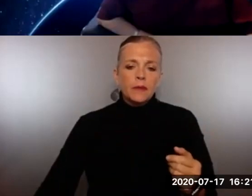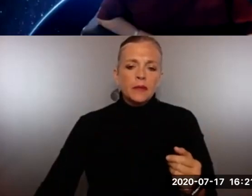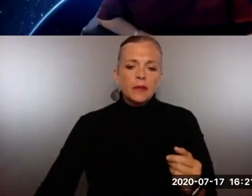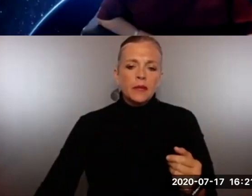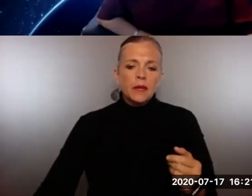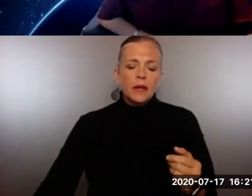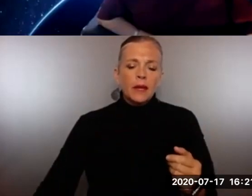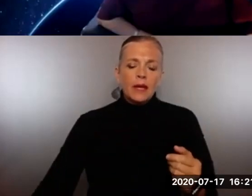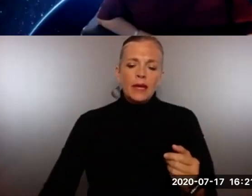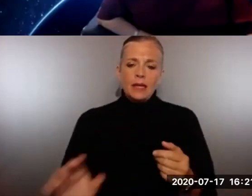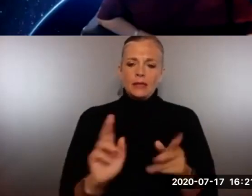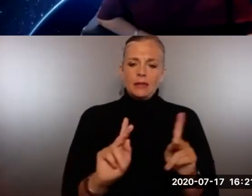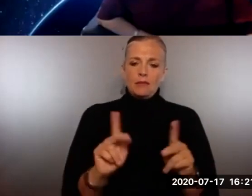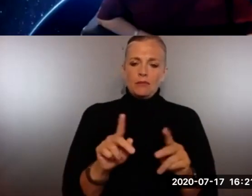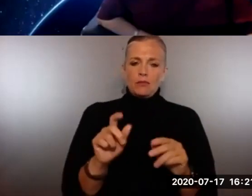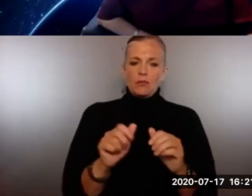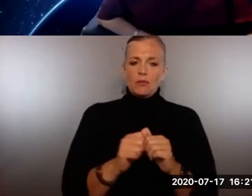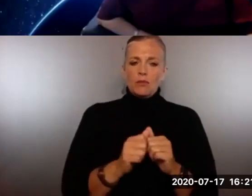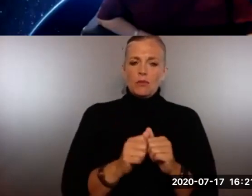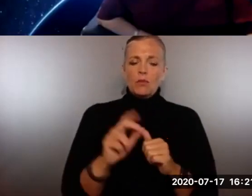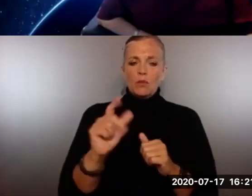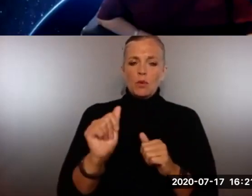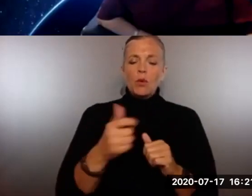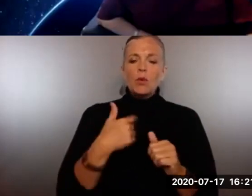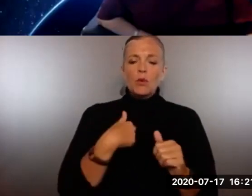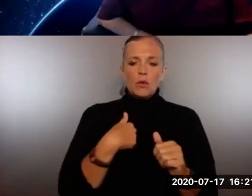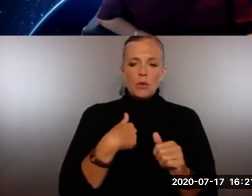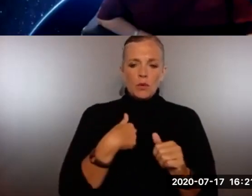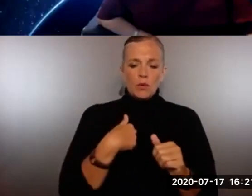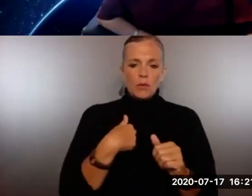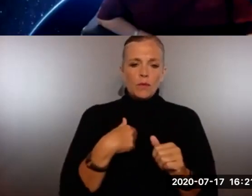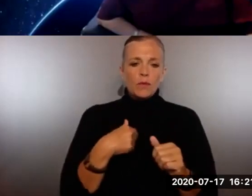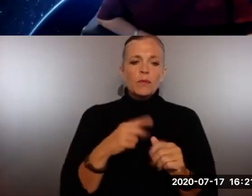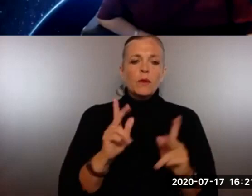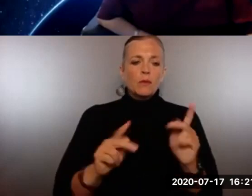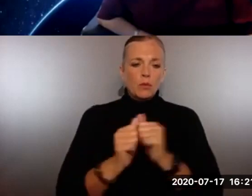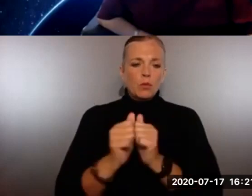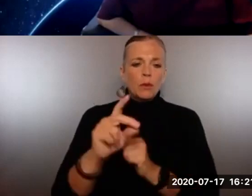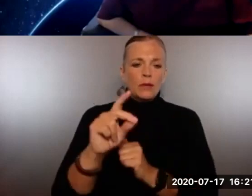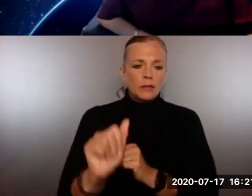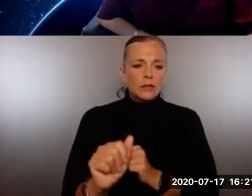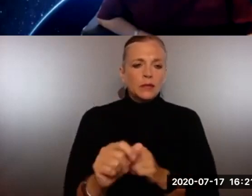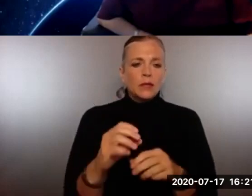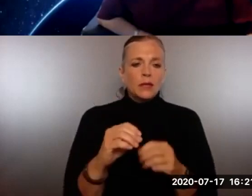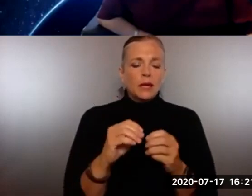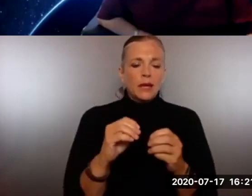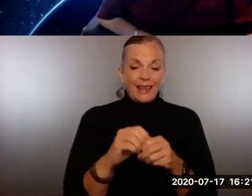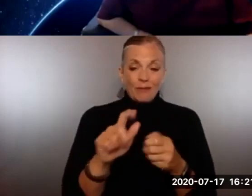as well as a call to action to people with disabilities in particular.